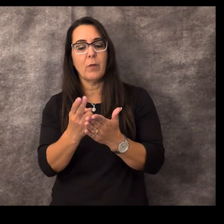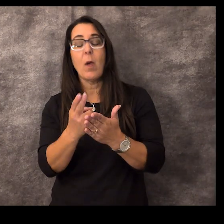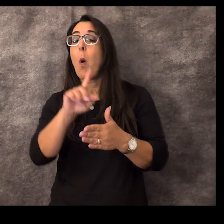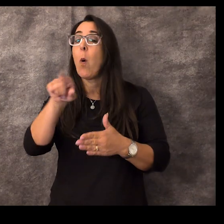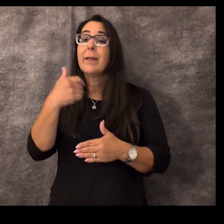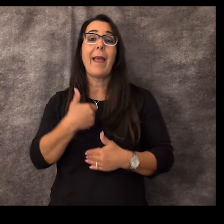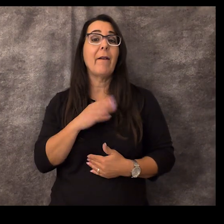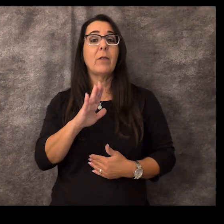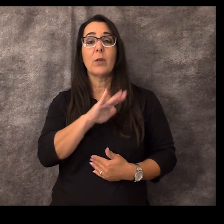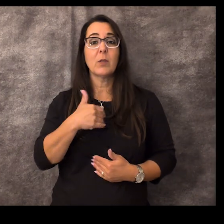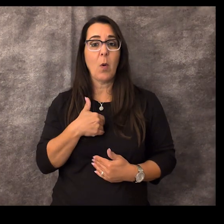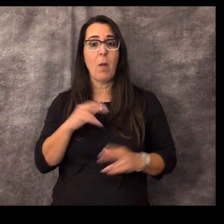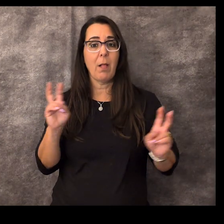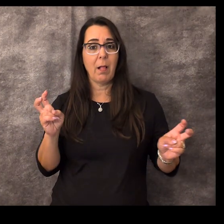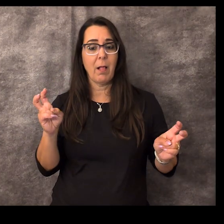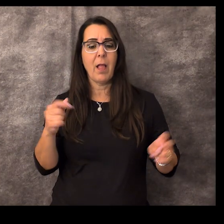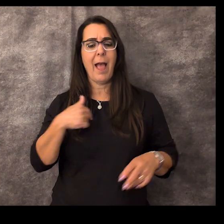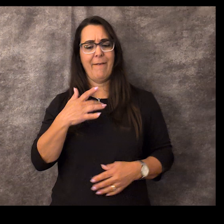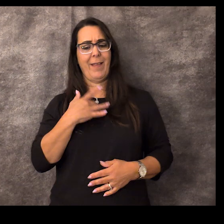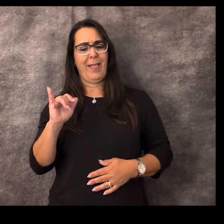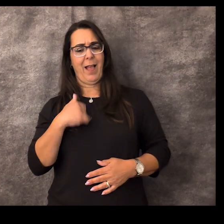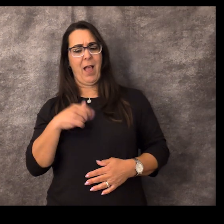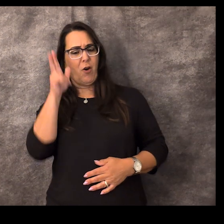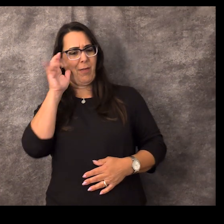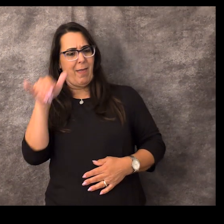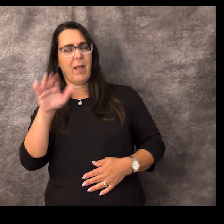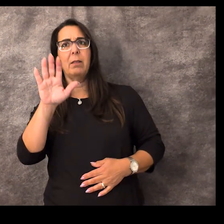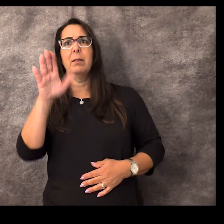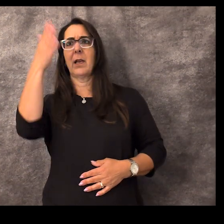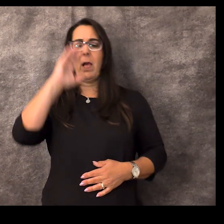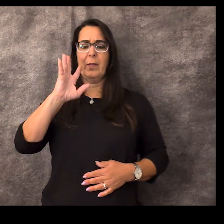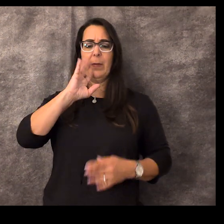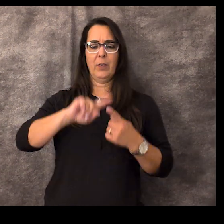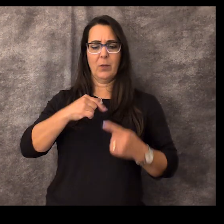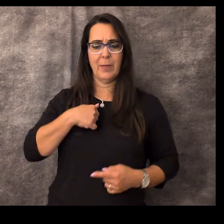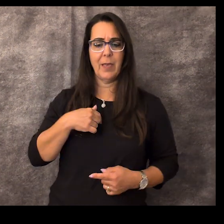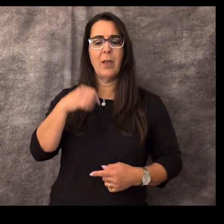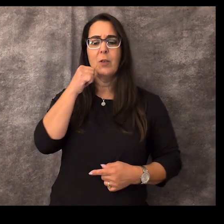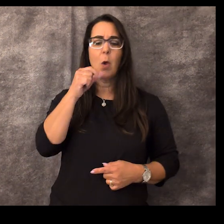And that I felt like when I was listening that, it was God speaking to me. Don't go work at a big law firm.